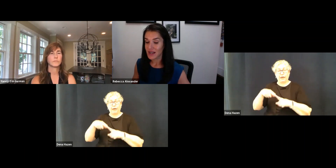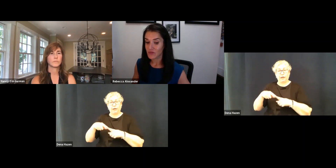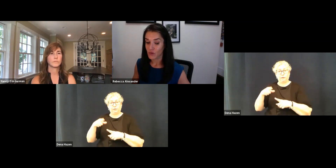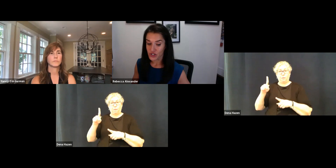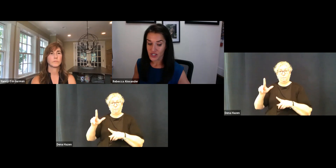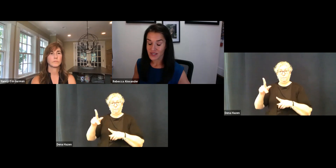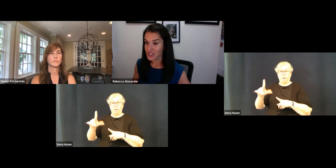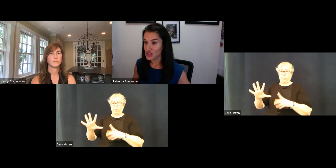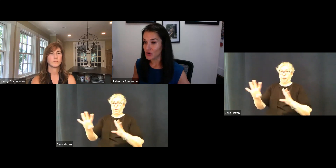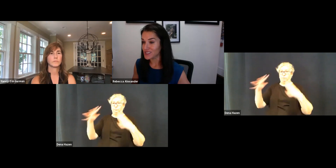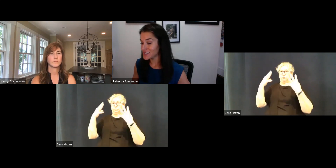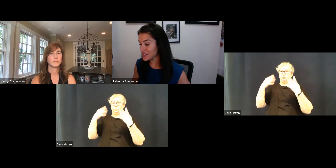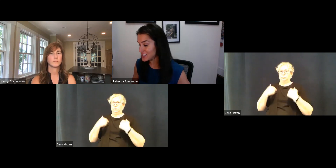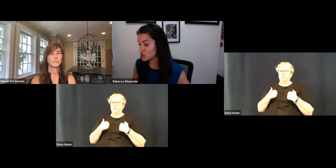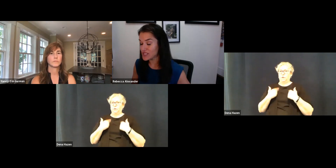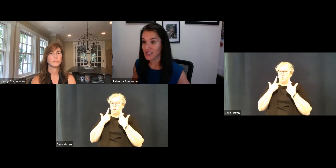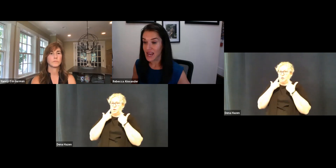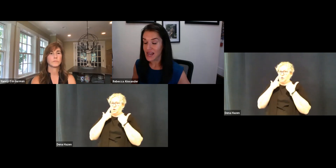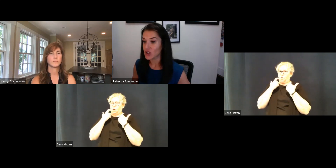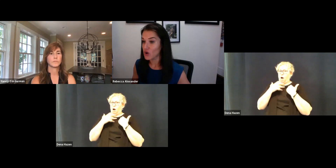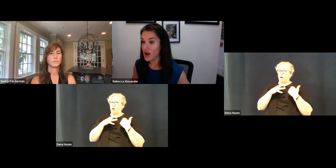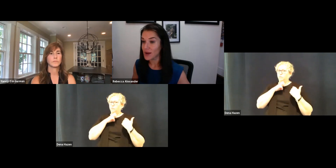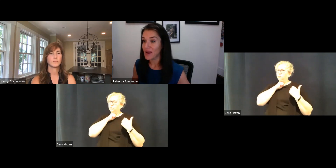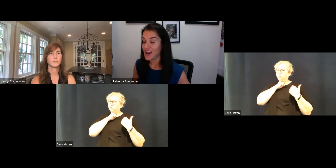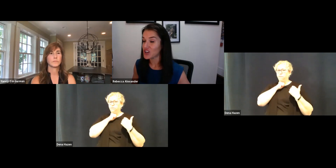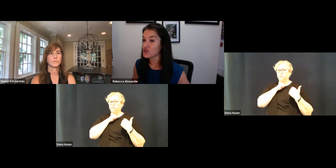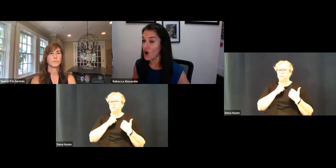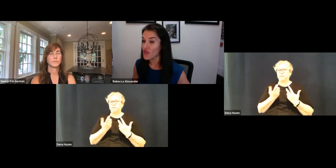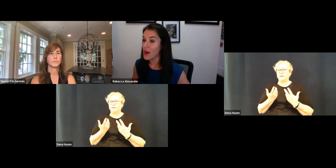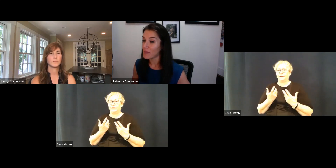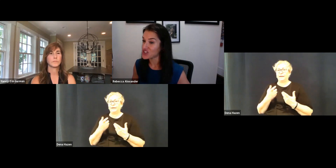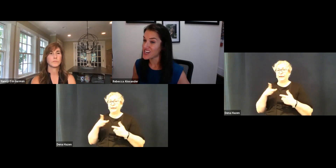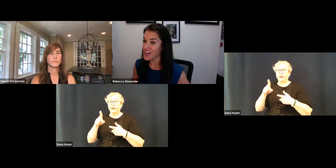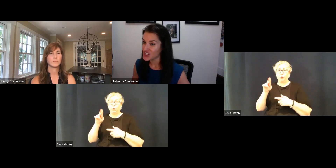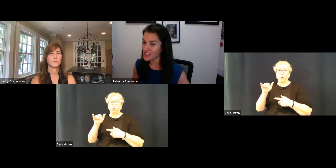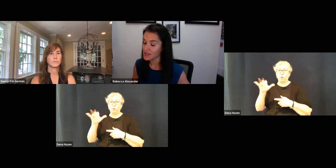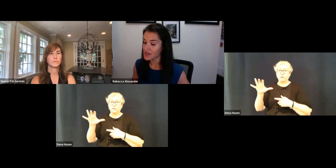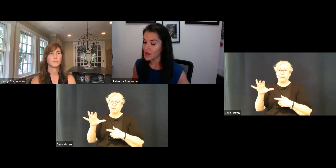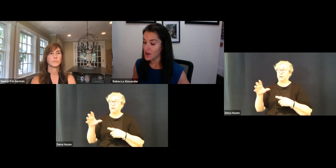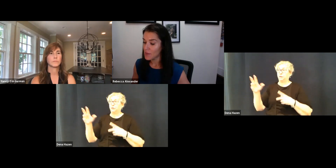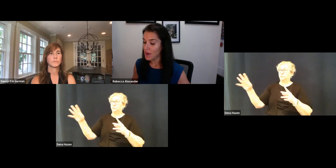And fortunately in New York City, using a cane and crying may not draw that much attention.